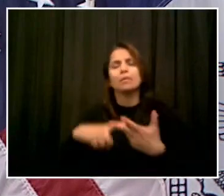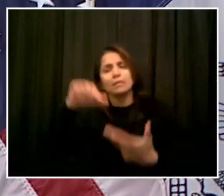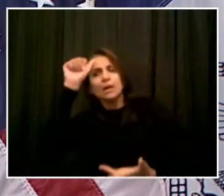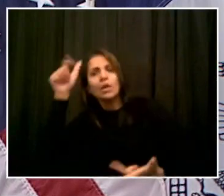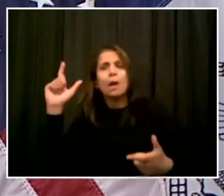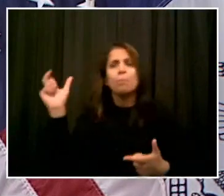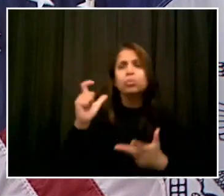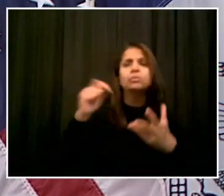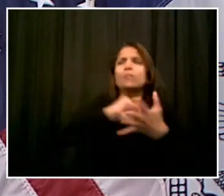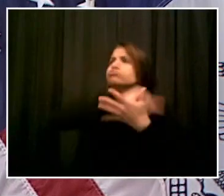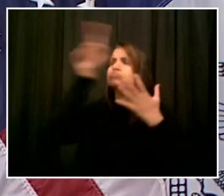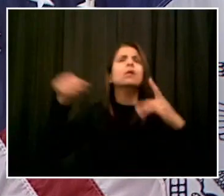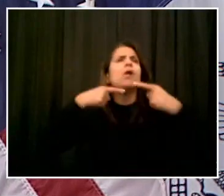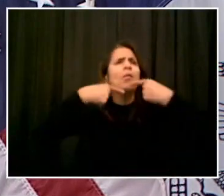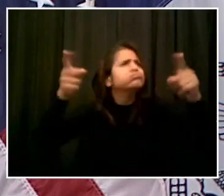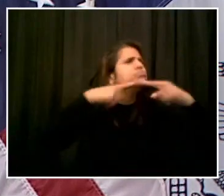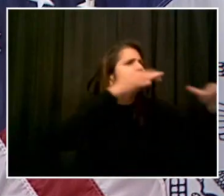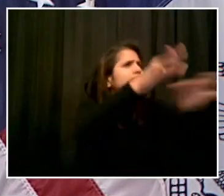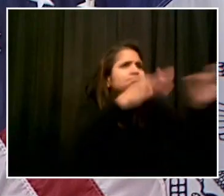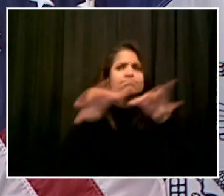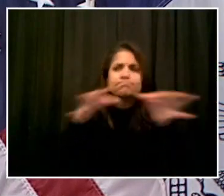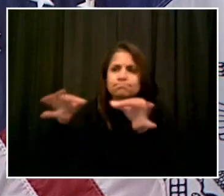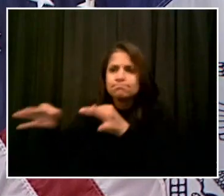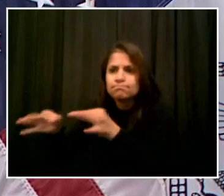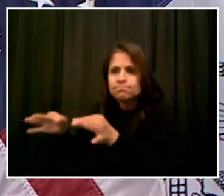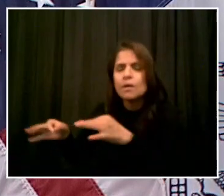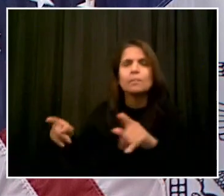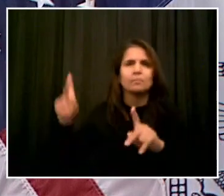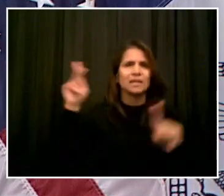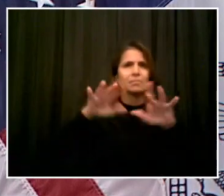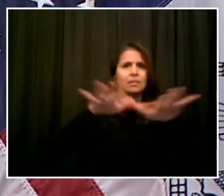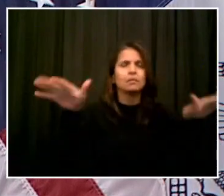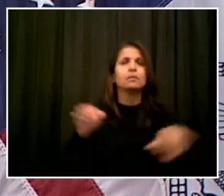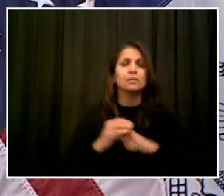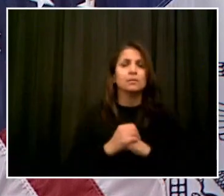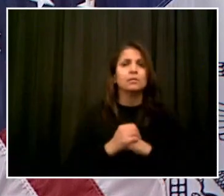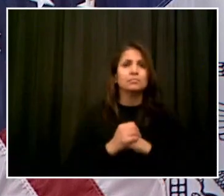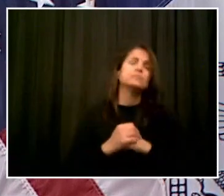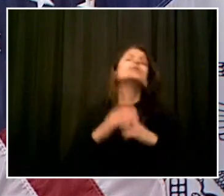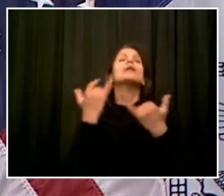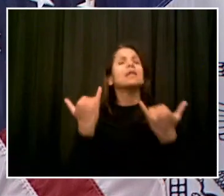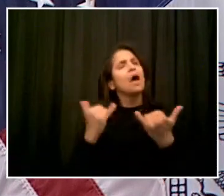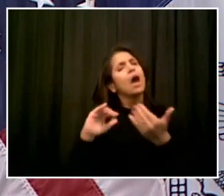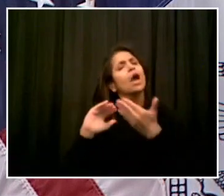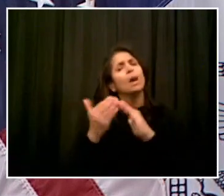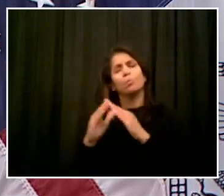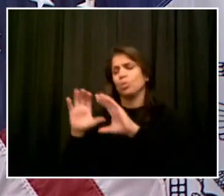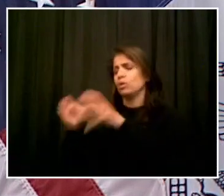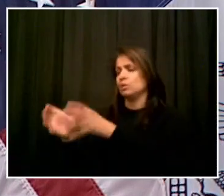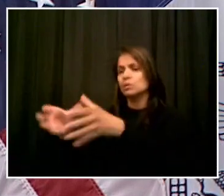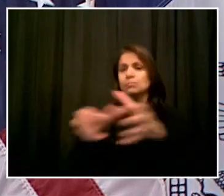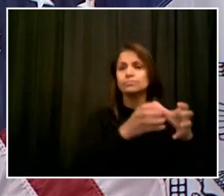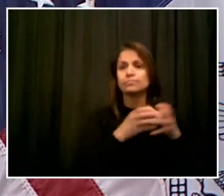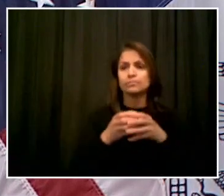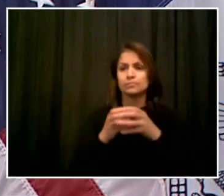YOU AND THAT IS WHAT'S HAPPENING MORE AND MORE ON SUNDAY AND MONDAY AND THAT IS ULTIMATELY THE BIG STORY HERE AND THE COMMUNITY PEOPLE, THEY ARE